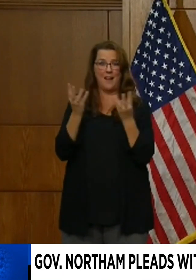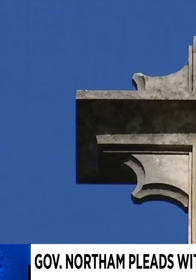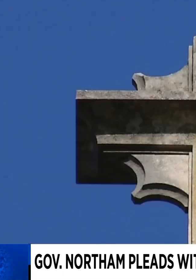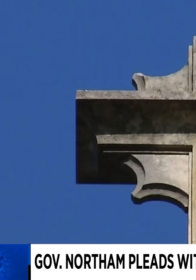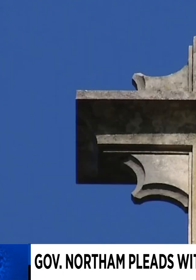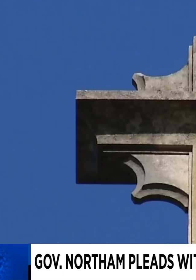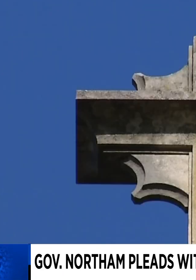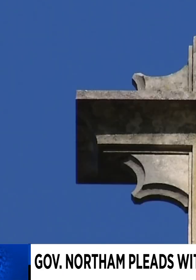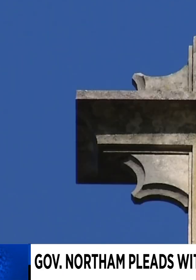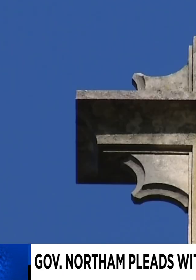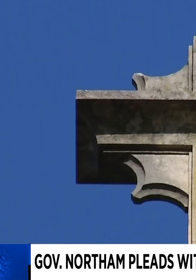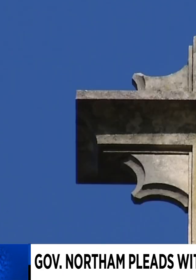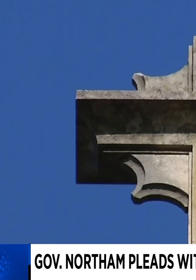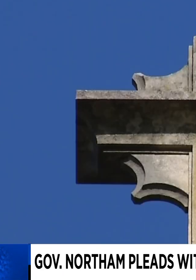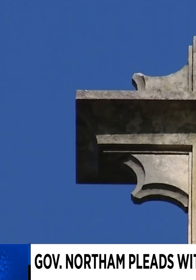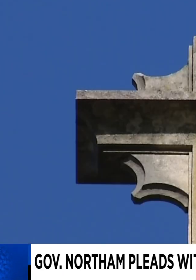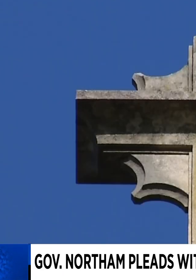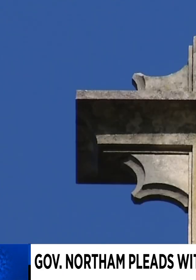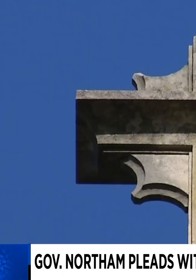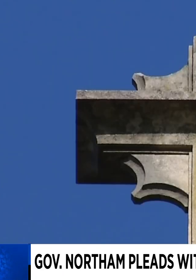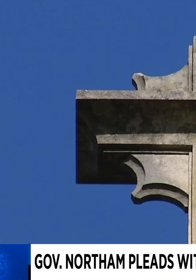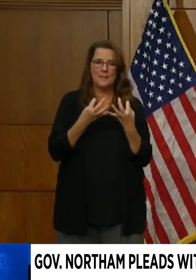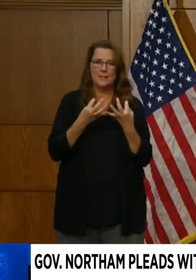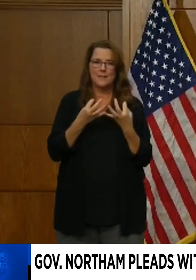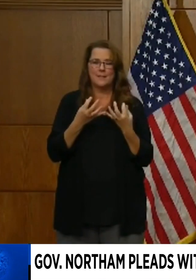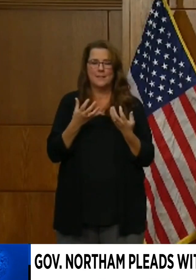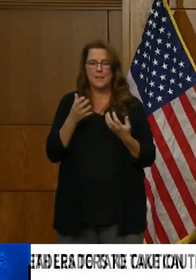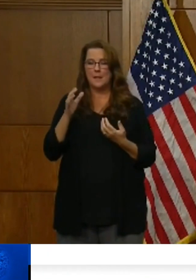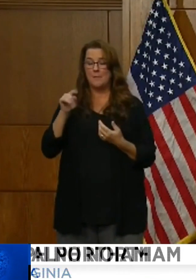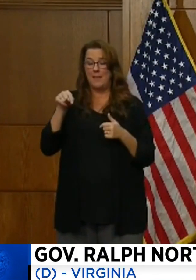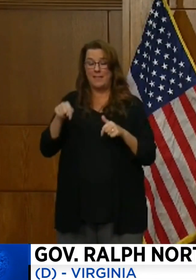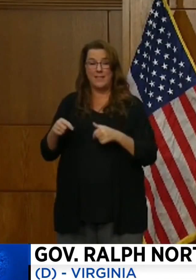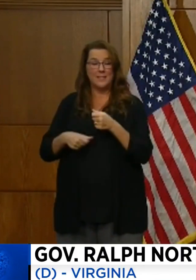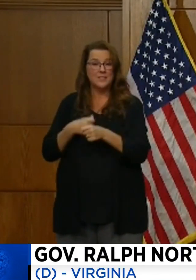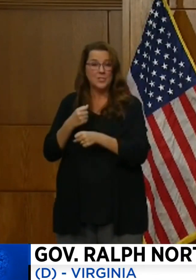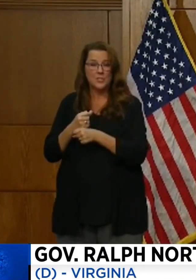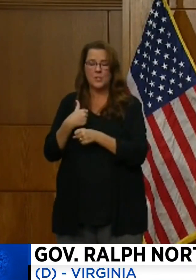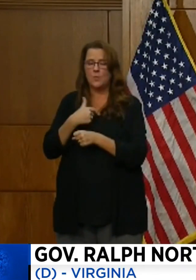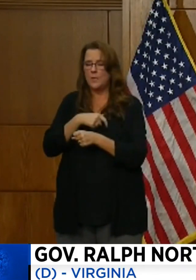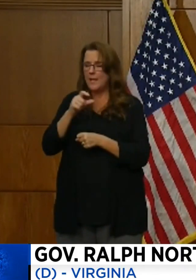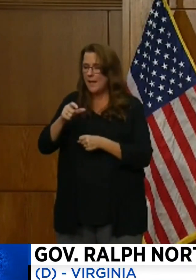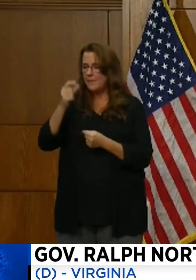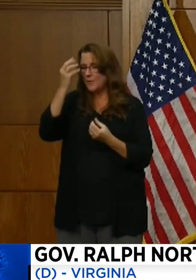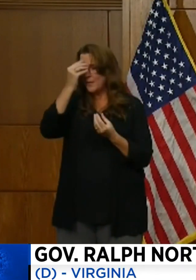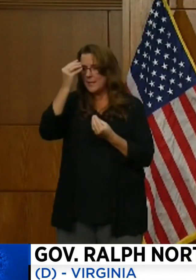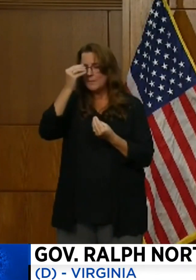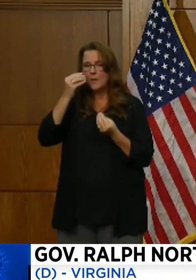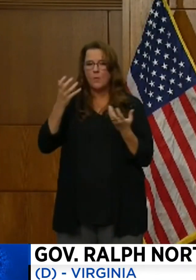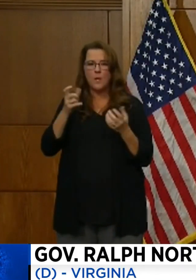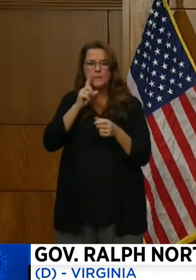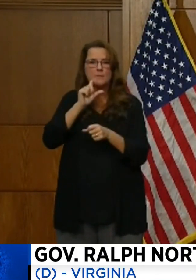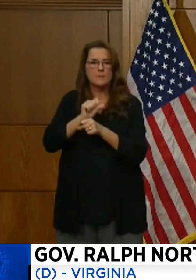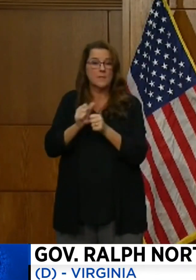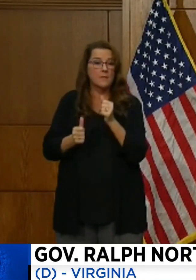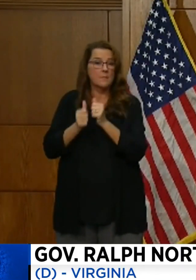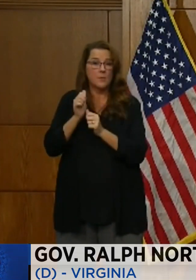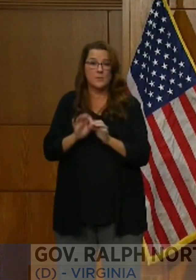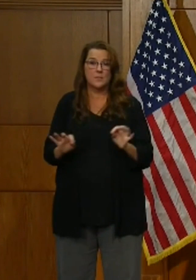BUT AS 10 NEWS REPORTER LINDSEY KENNET EXPLAINS NOT ALL FACE LEADER STAND BEHIND THE KENNET EXPLAINS NOT ALL FACE LEADER STAND BEHIND THE GOVERNOR. LEADER STAND BEHIND THE GOVERNOR. >>AS GOVERNOR RALPH GOVERNOR. >>AS GOVERNOR RALPH NORTHAM’S NEW COVER 19 AS GOVERNOR RALPH NORTHAM’S NEW COVER 19 RESTRICTIONS ROLL OUT MONDAY